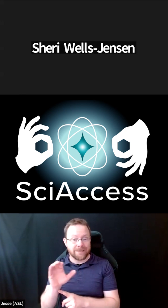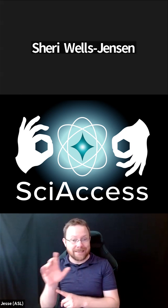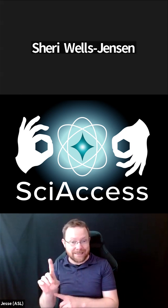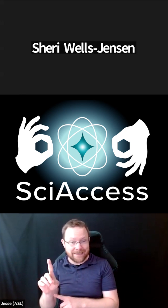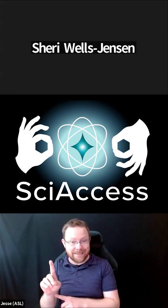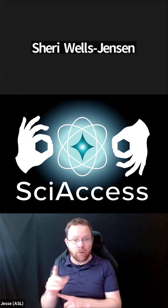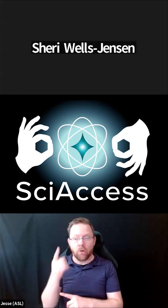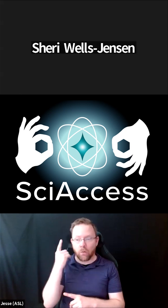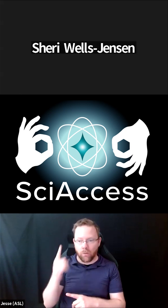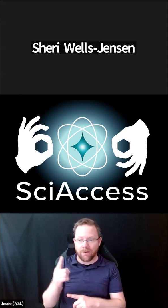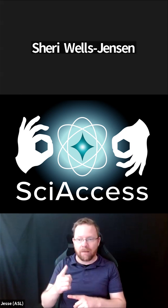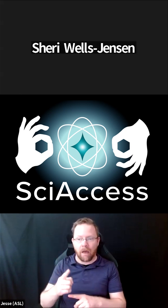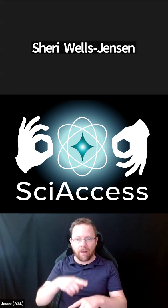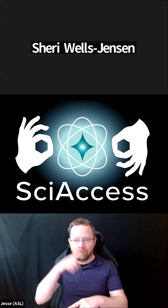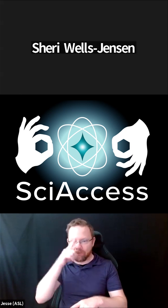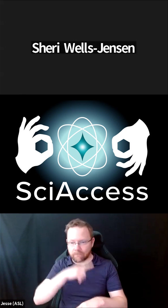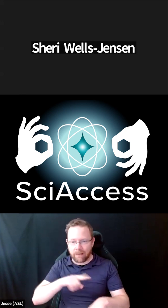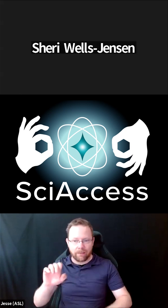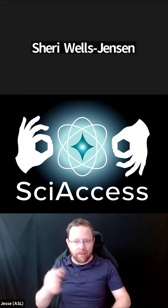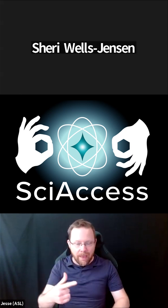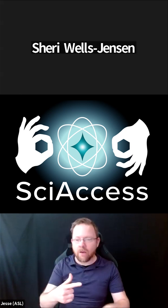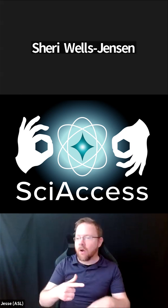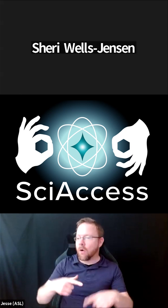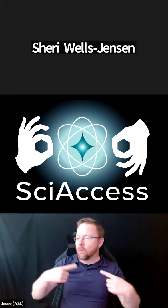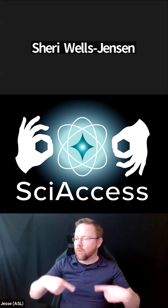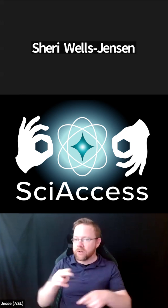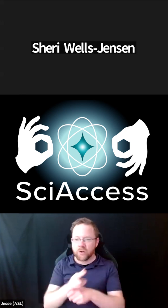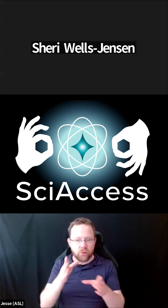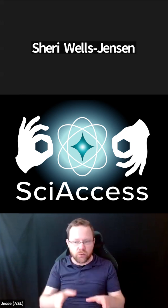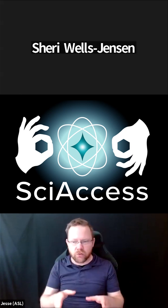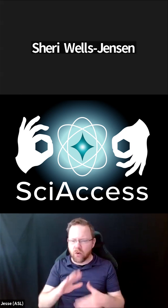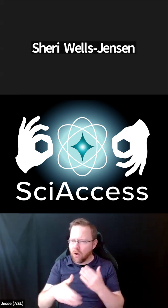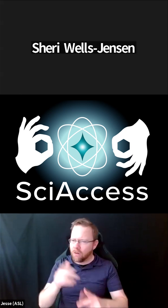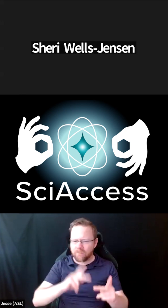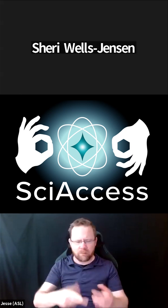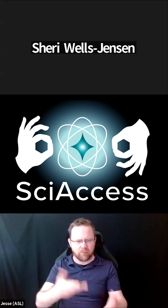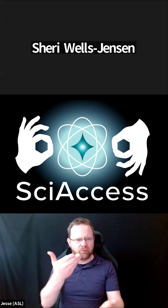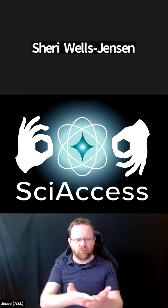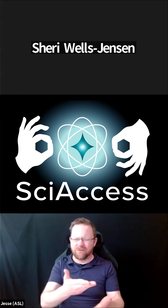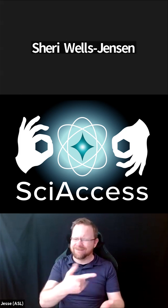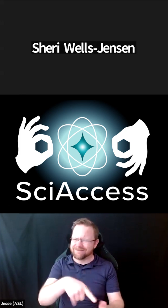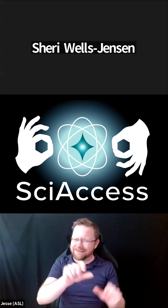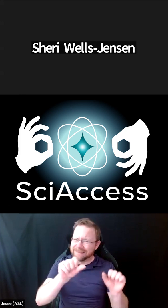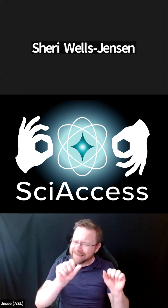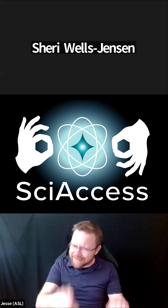They have all proven they can be equal and trusted crewmembers at the analog level.